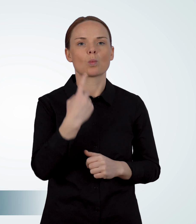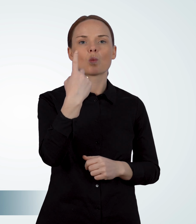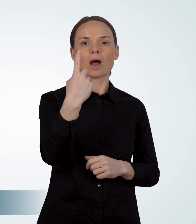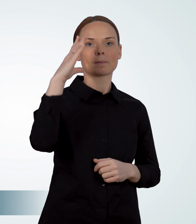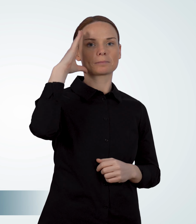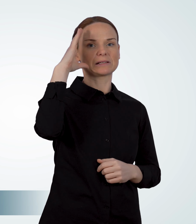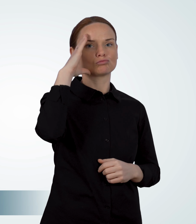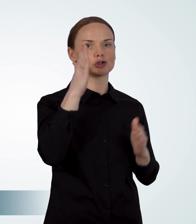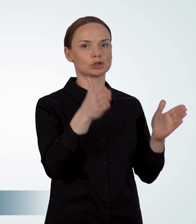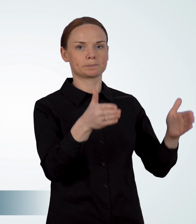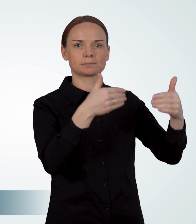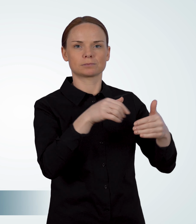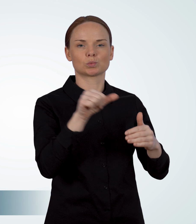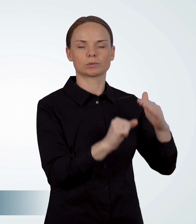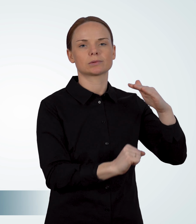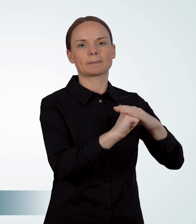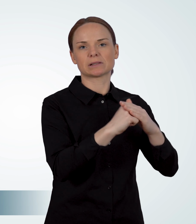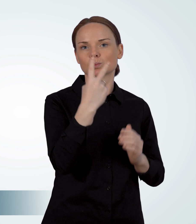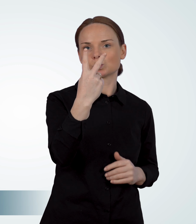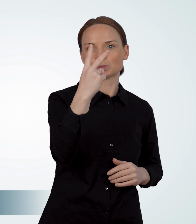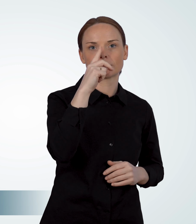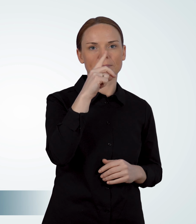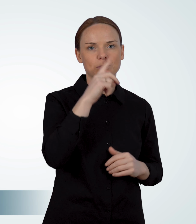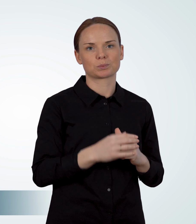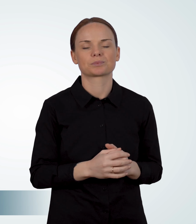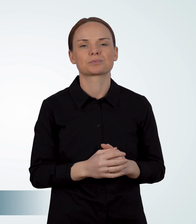• there should be no more than 2 people per bedroom